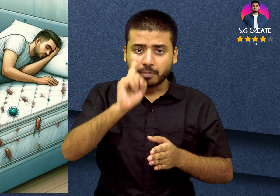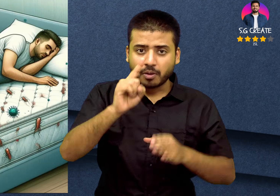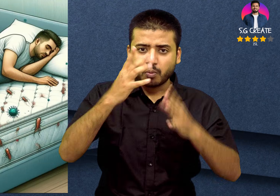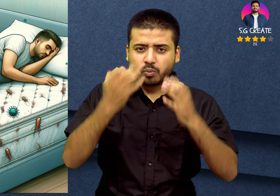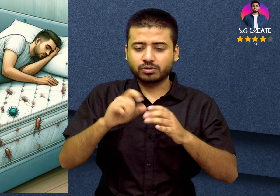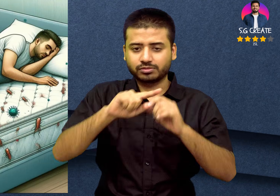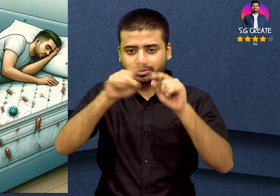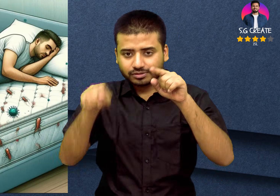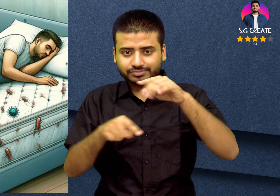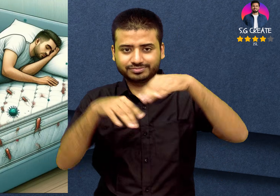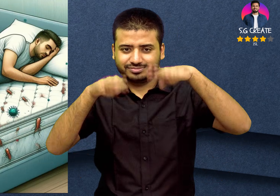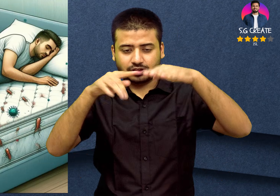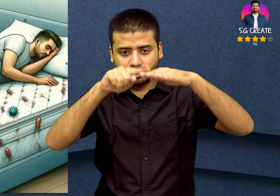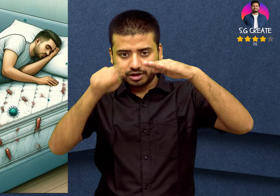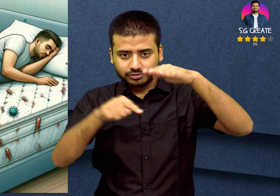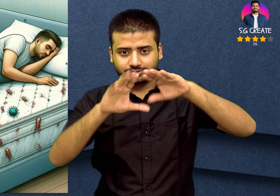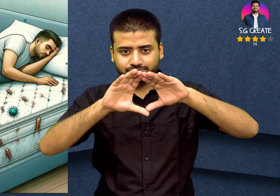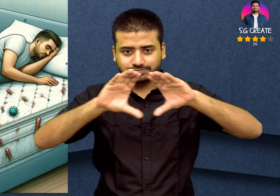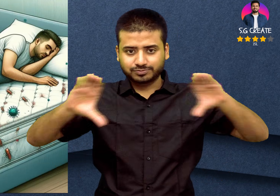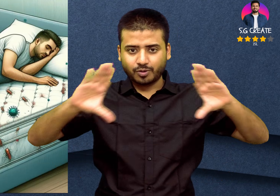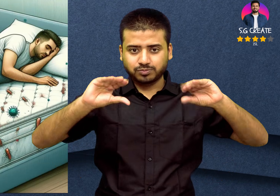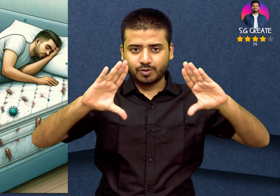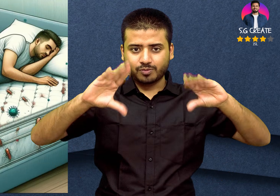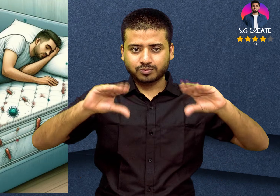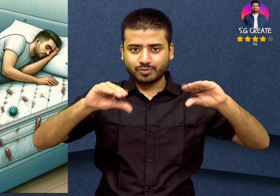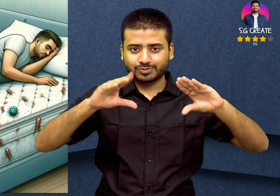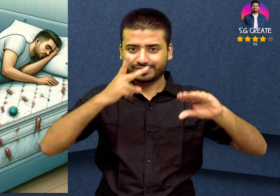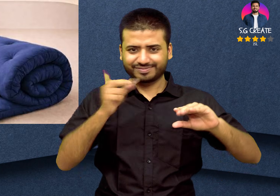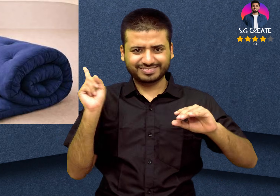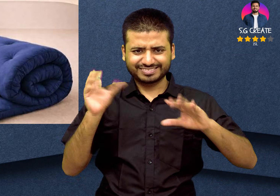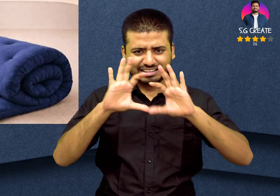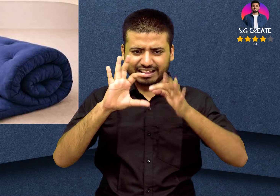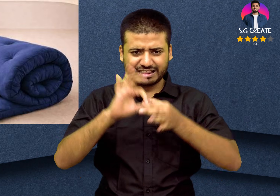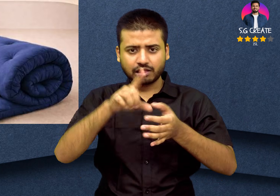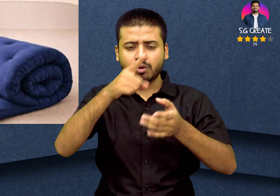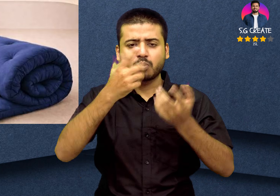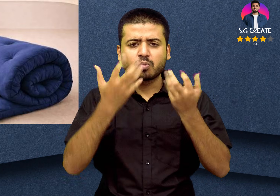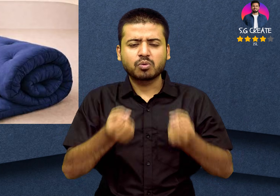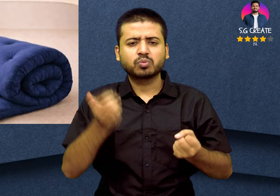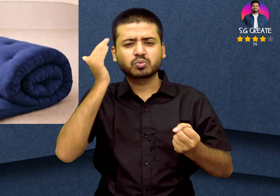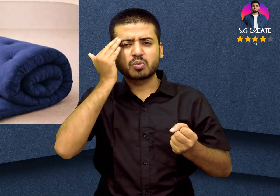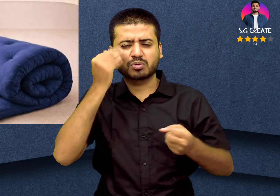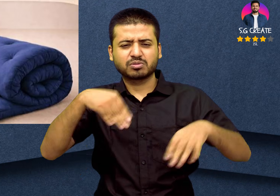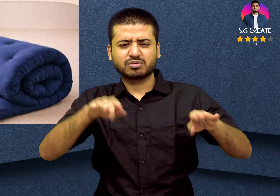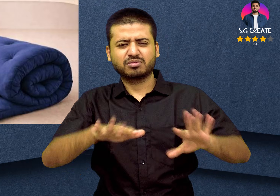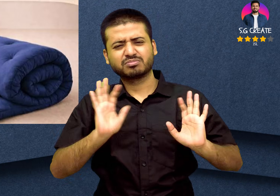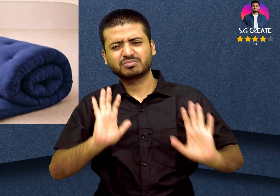a bed that simply looks clean, is often harboring a hidden microscopic ecosystem. When we fail to